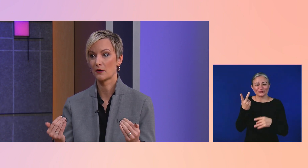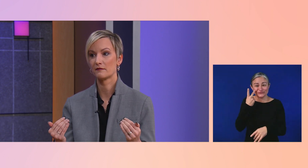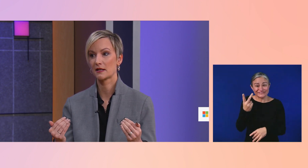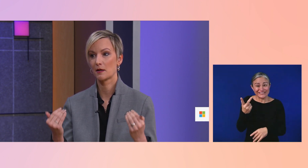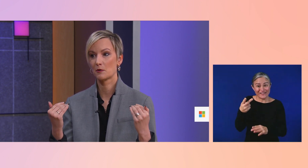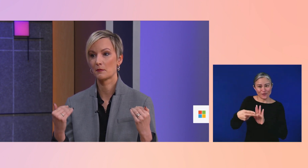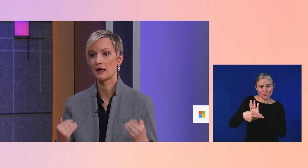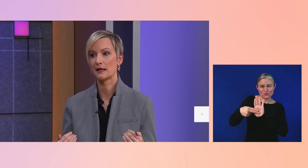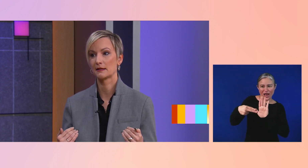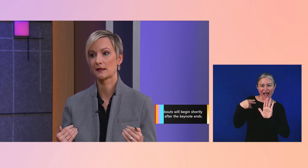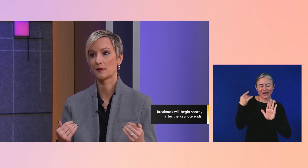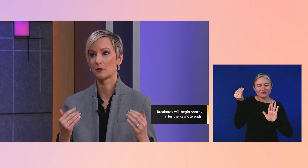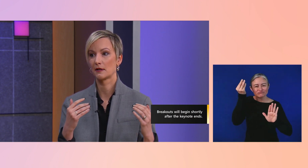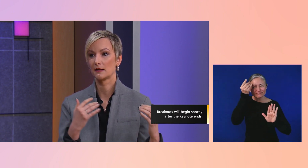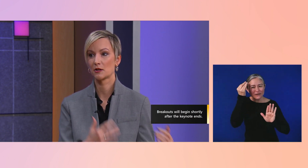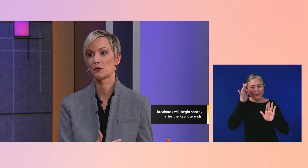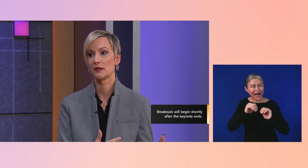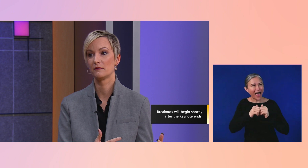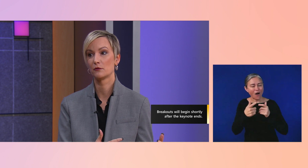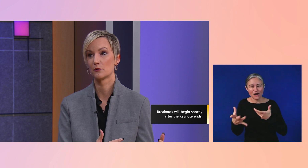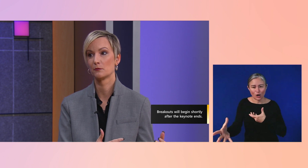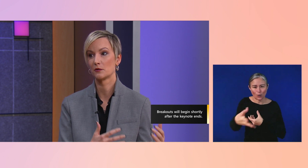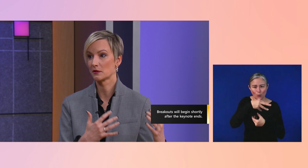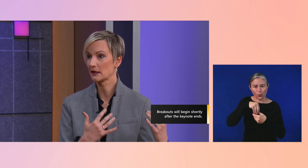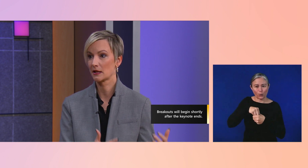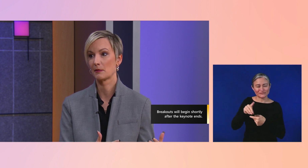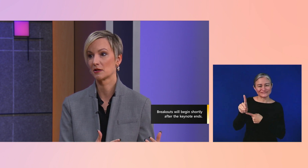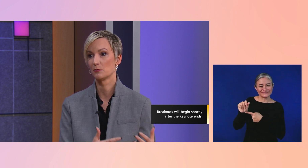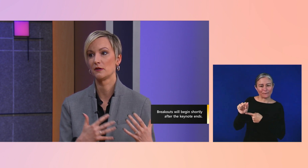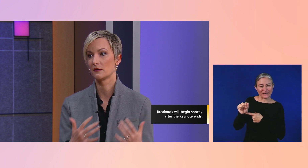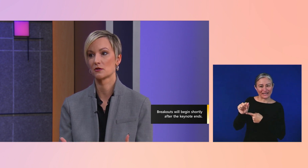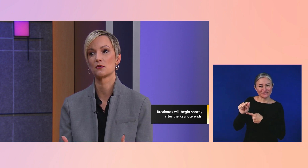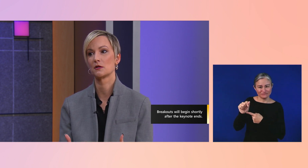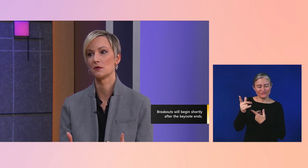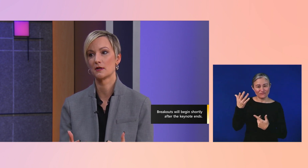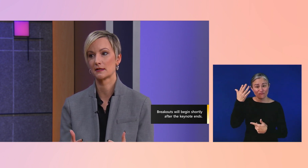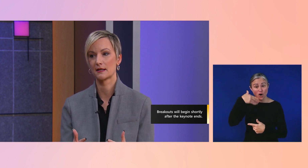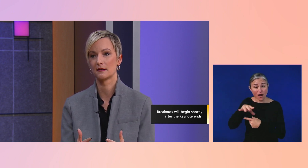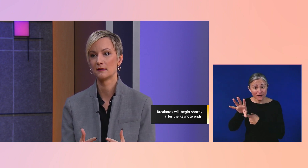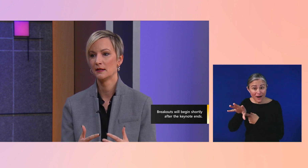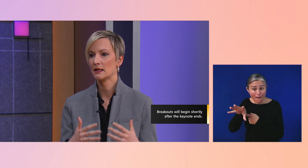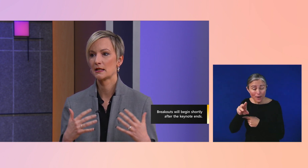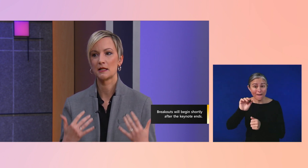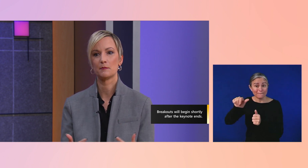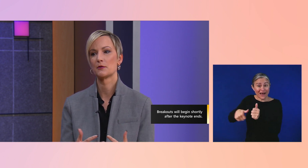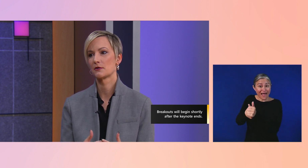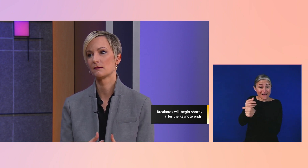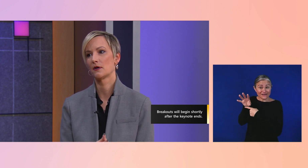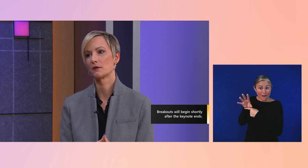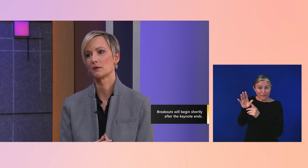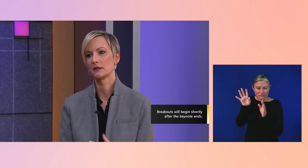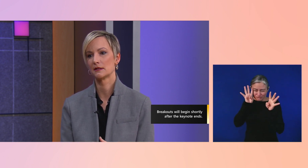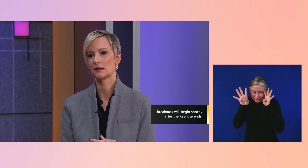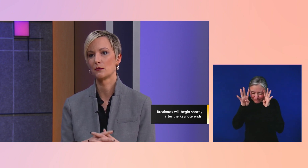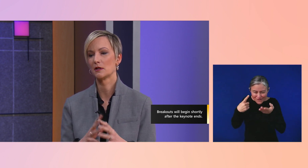front of a camera, behind the camera, in the creative room when you're thinking about the brief and the story you want to tell, keep pushing forward because I really